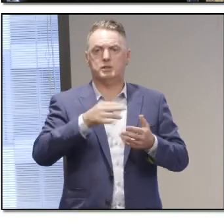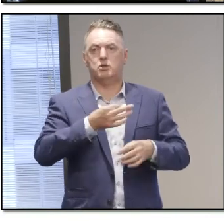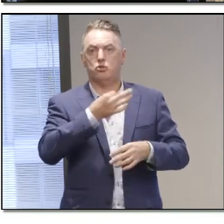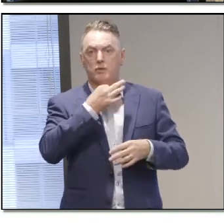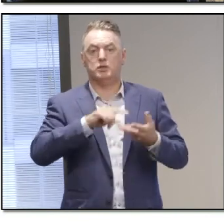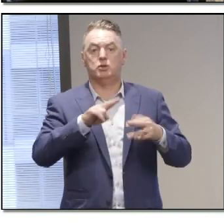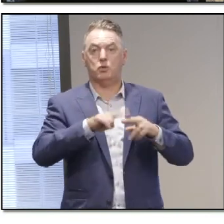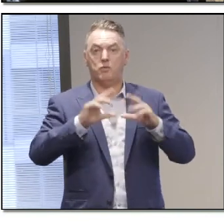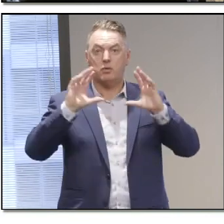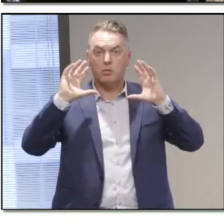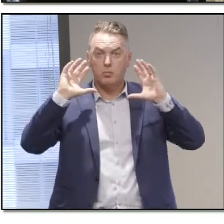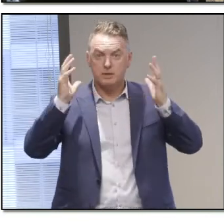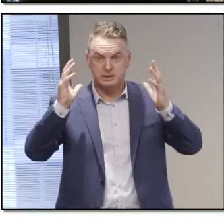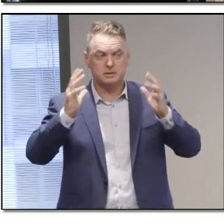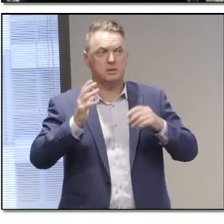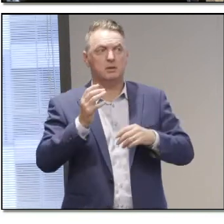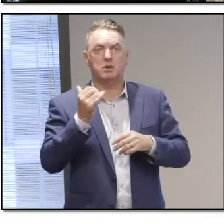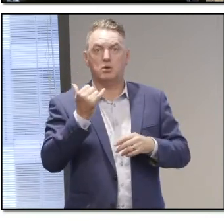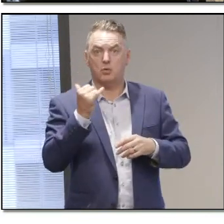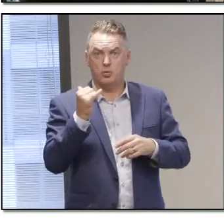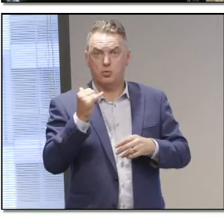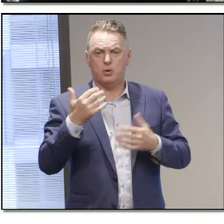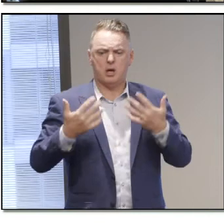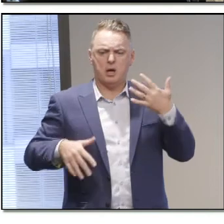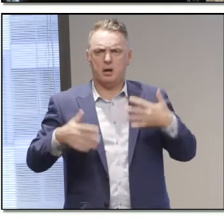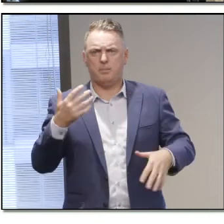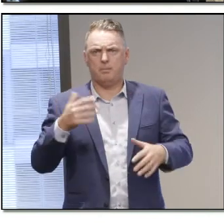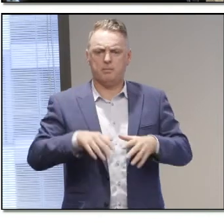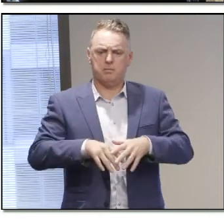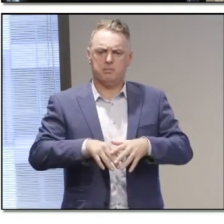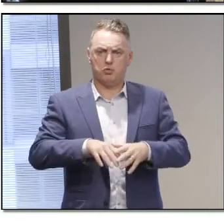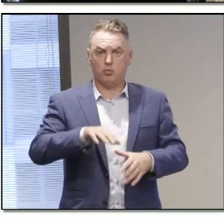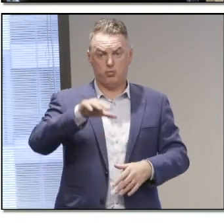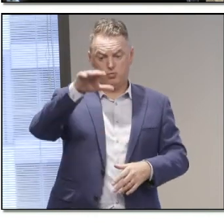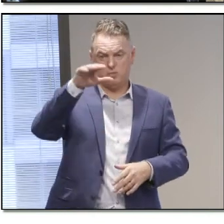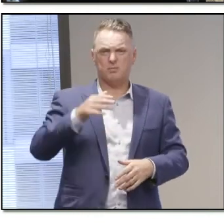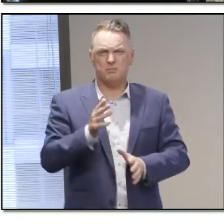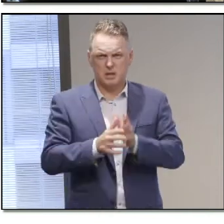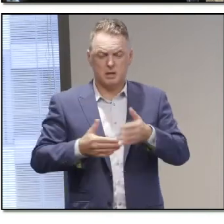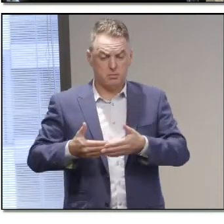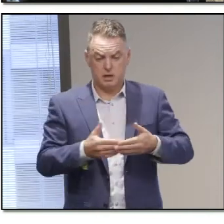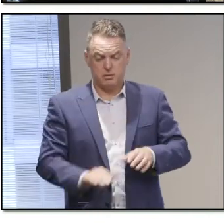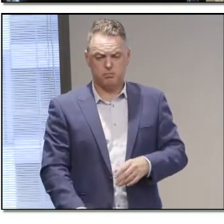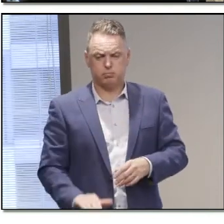obesity or harming growth, babies being, smaller babies being born to mothers who